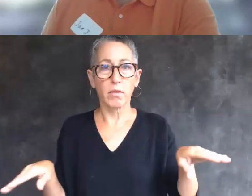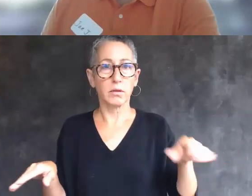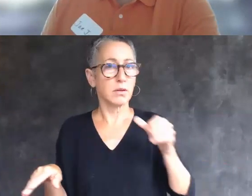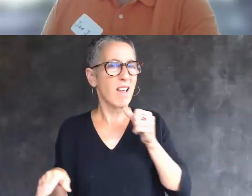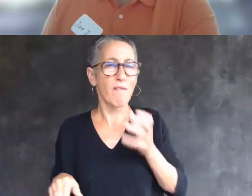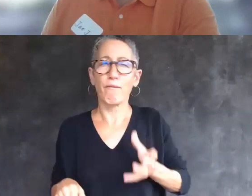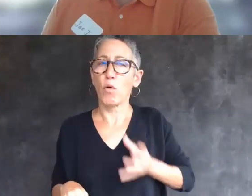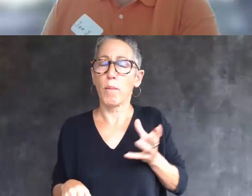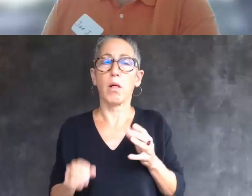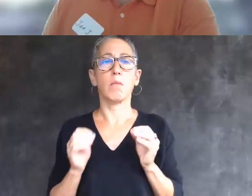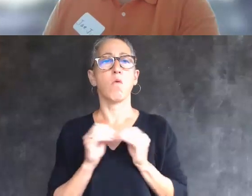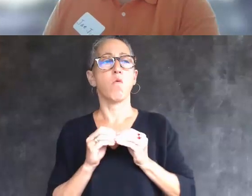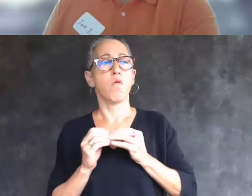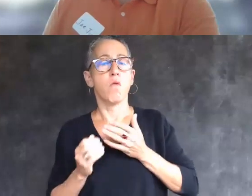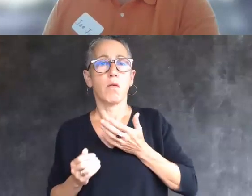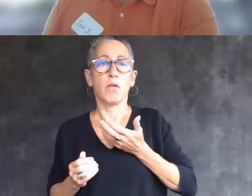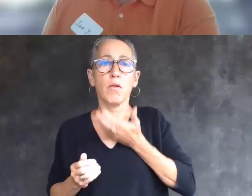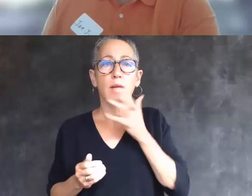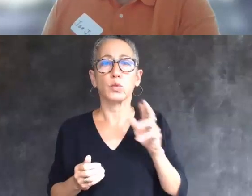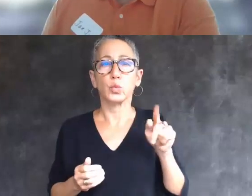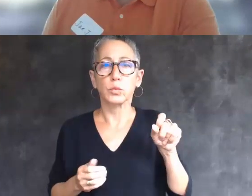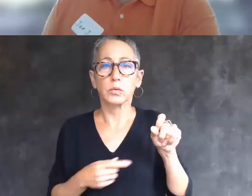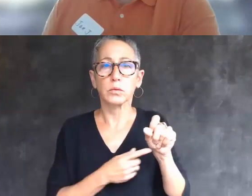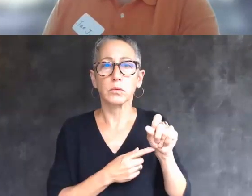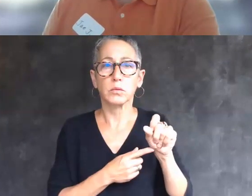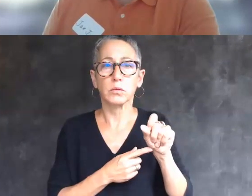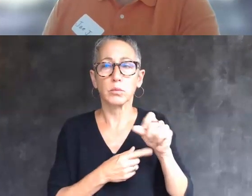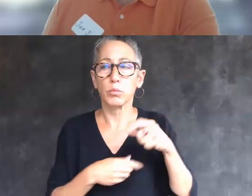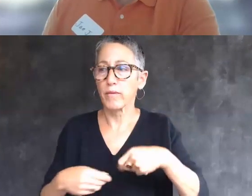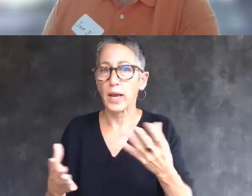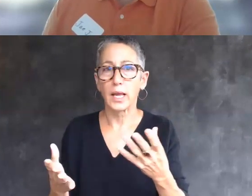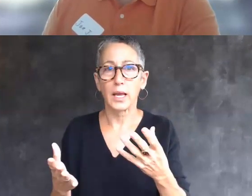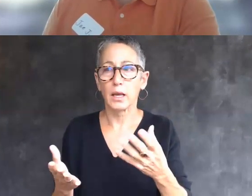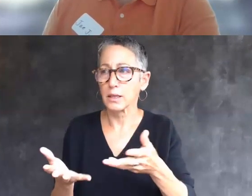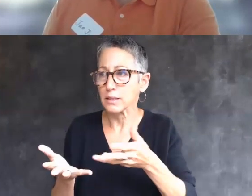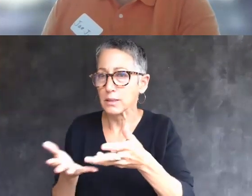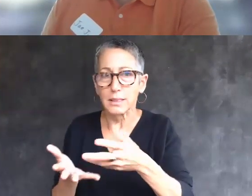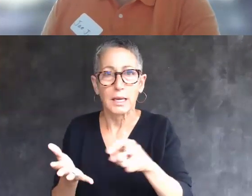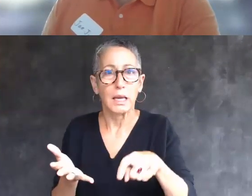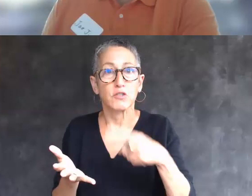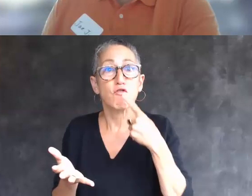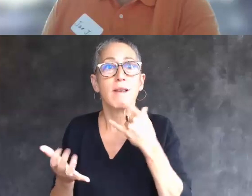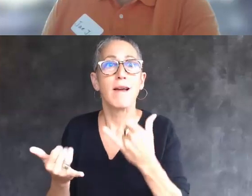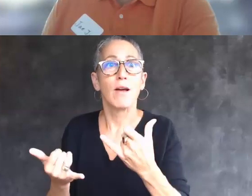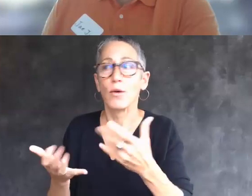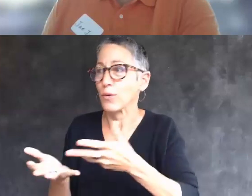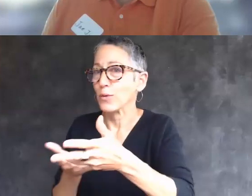so that we can provide the needs to be a bit of a buffer. And in the meanwhile, while we're changing large systems,